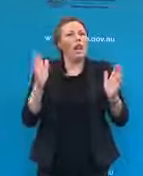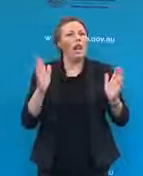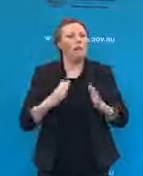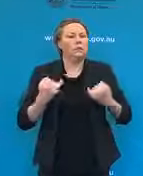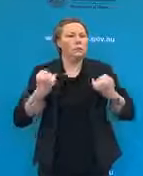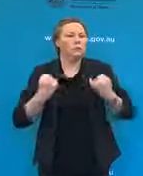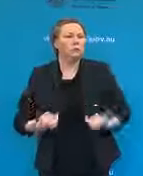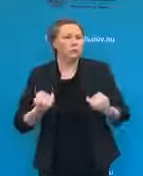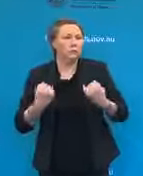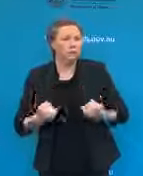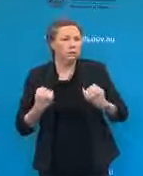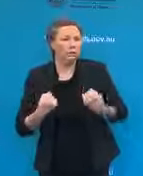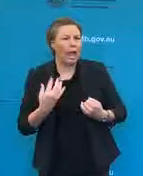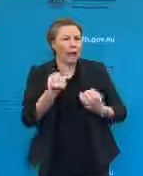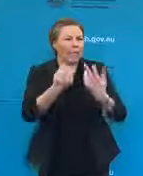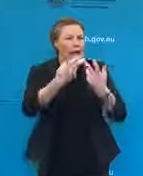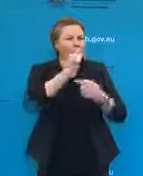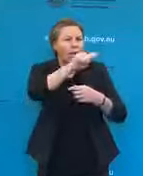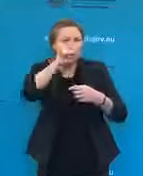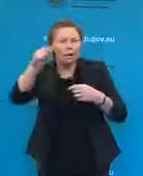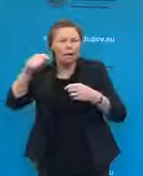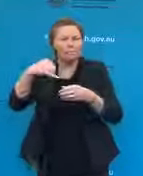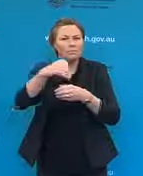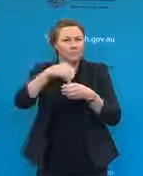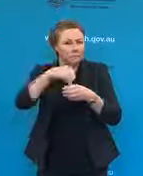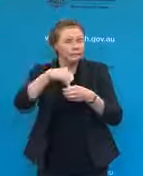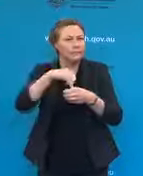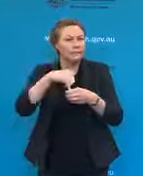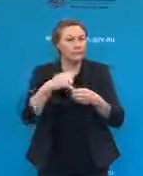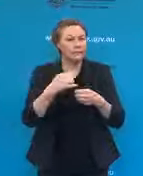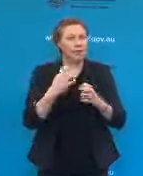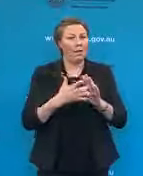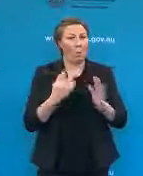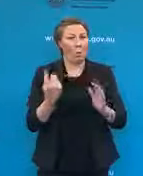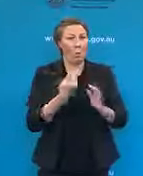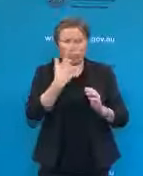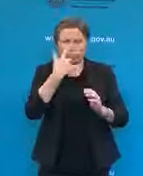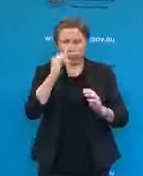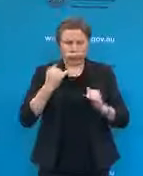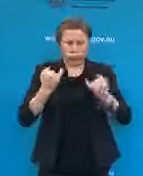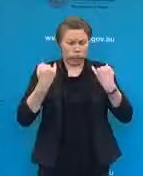targeted so that most people with severe disease can recover from it. If we had